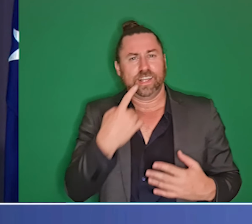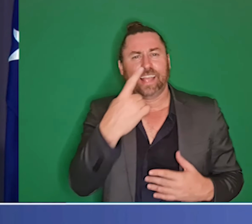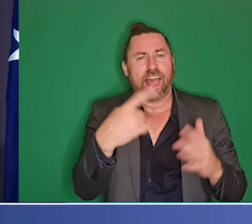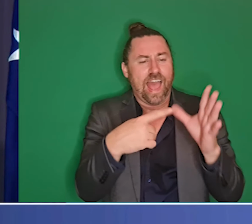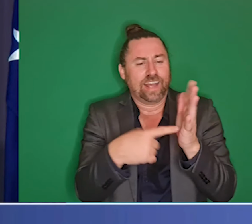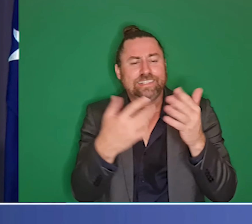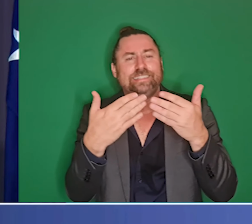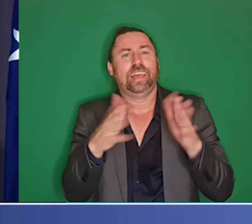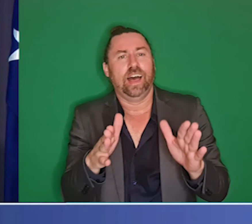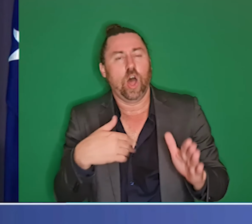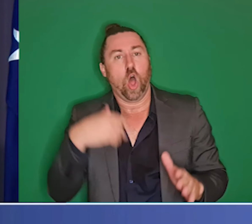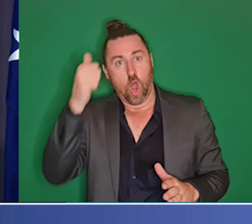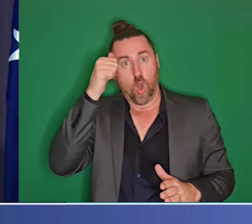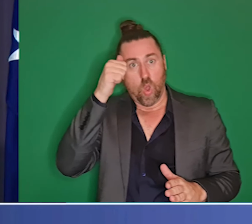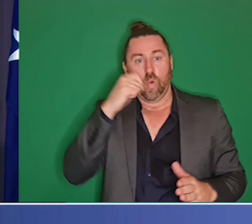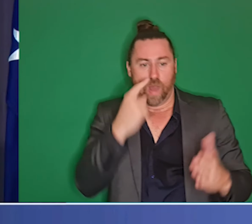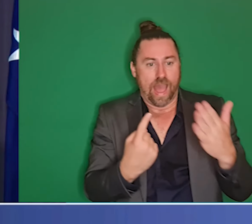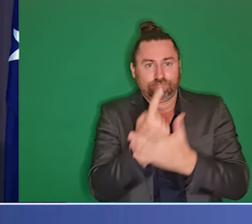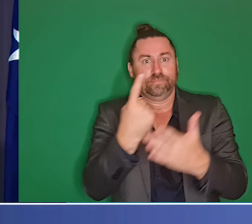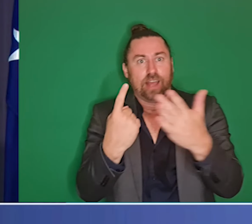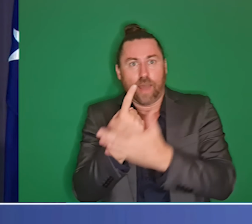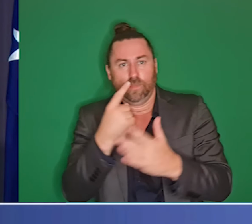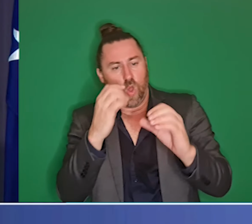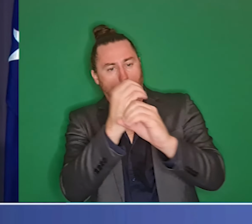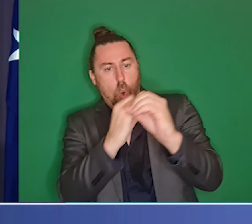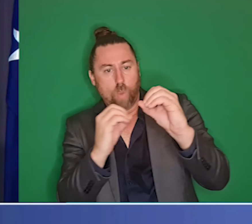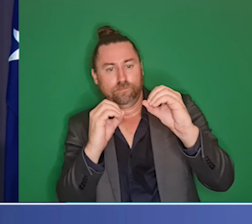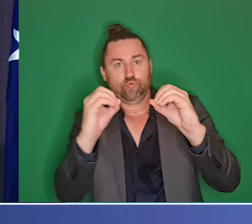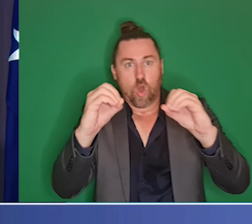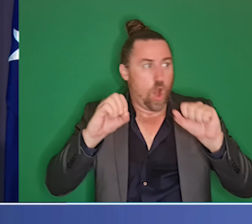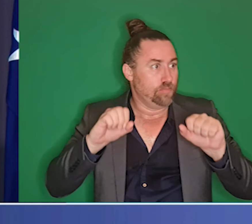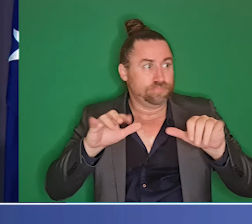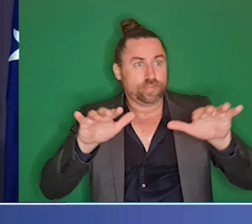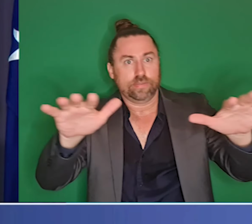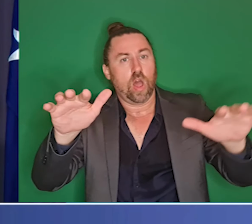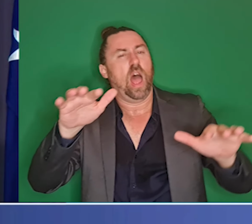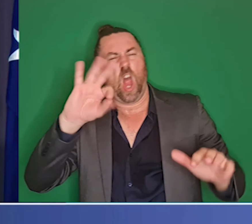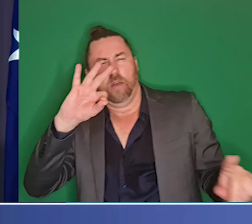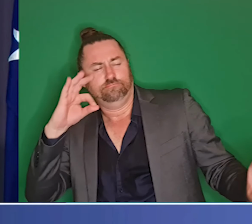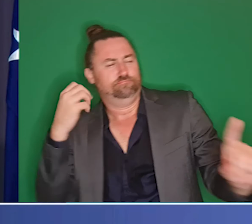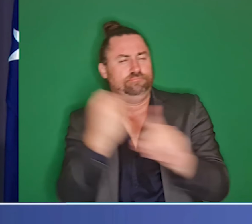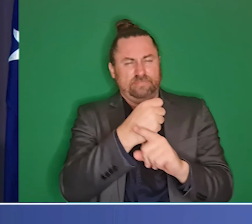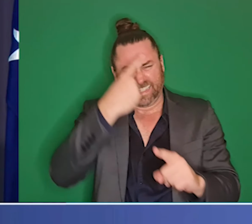that we knew that there would be a large wave of Omicron. We knew it was less severe, but there would be a small proportion